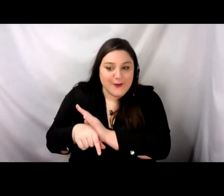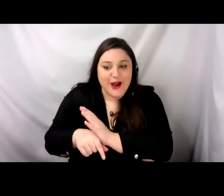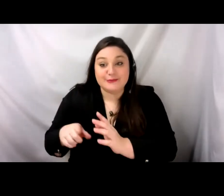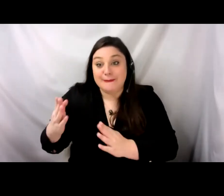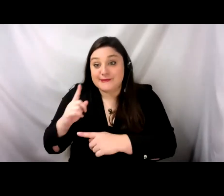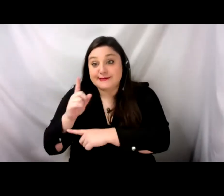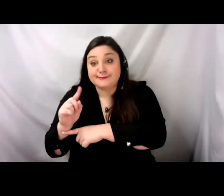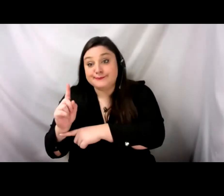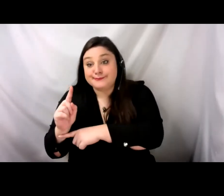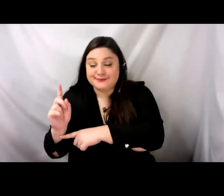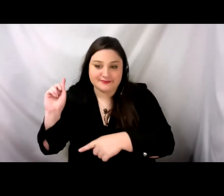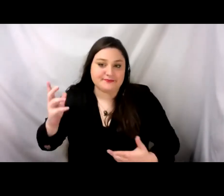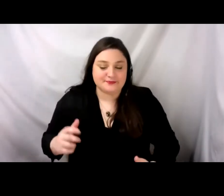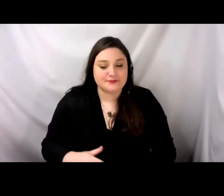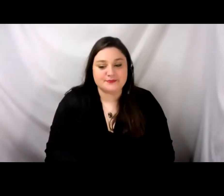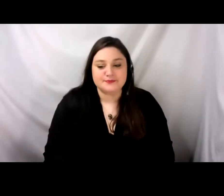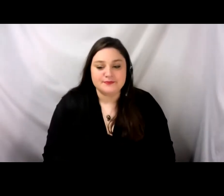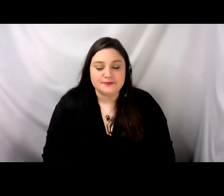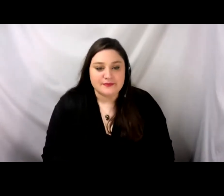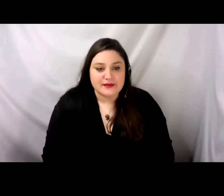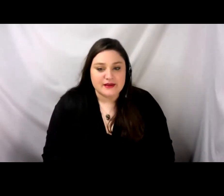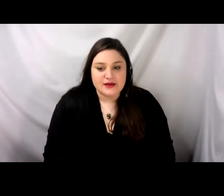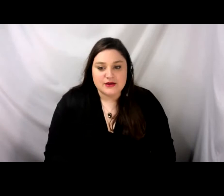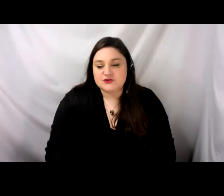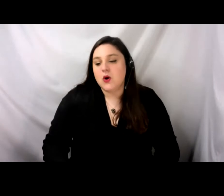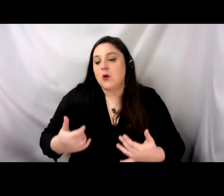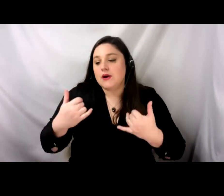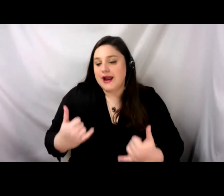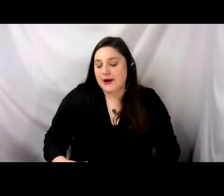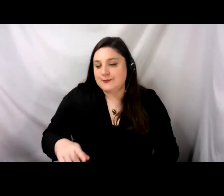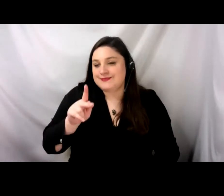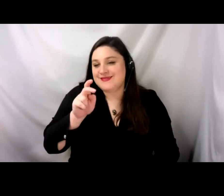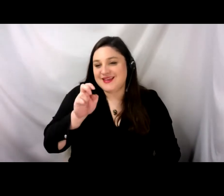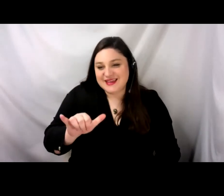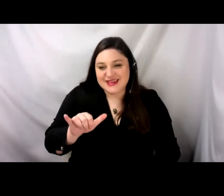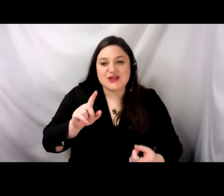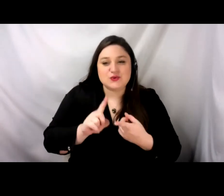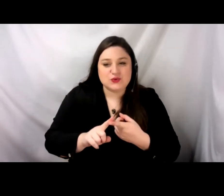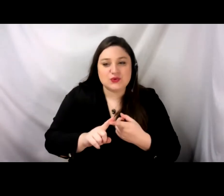Key to NYC. Let's start from the very high level.